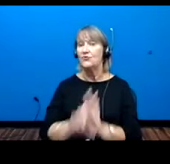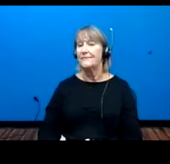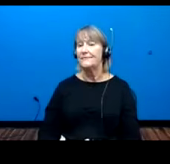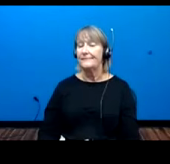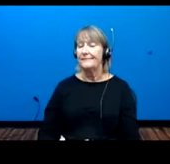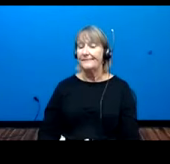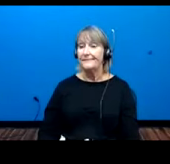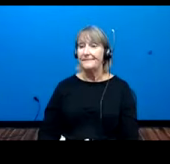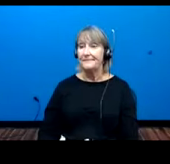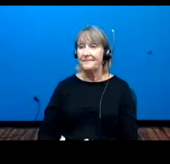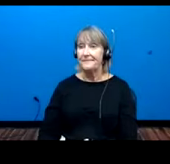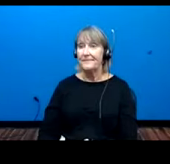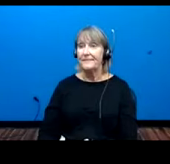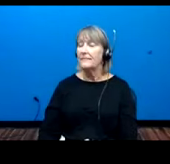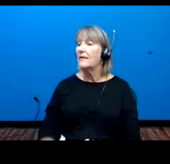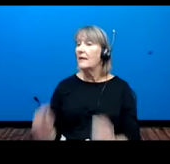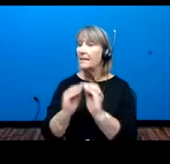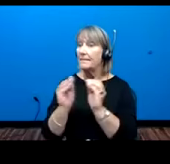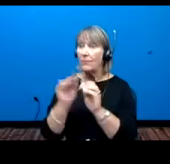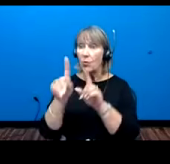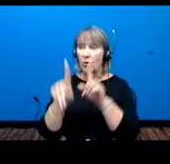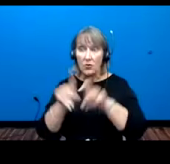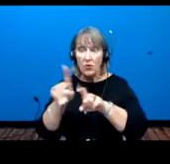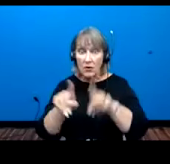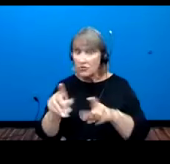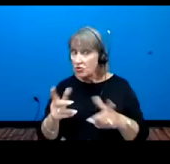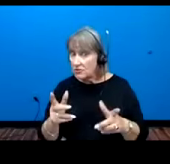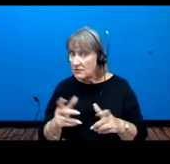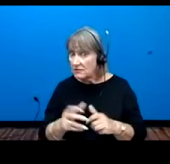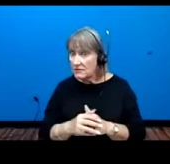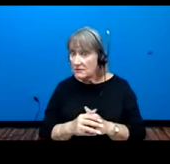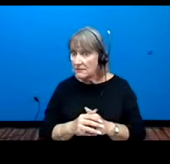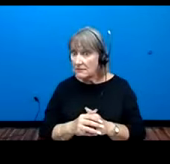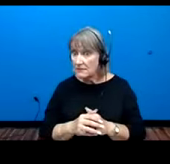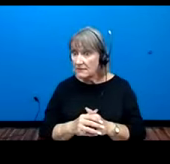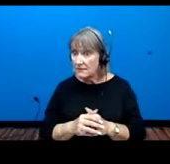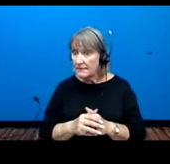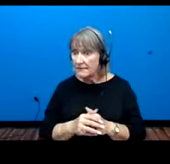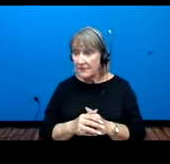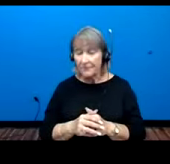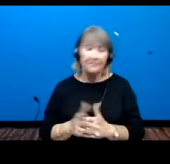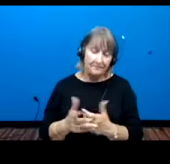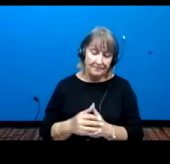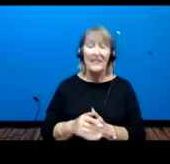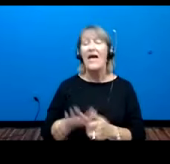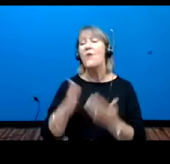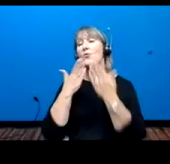Carolyn: Very good. Any other questions? I do want to give a big shout out to all of our teammates here,